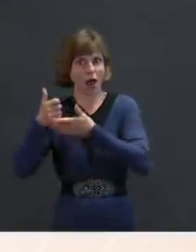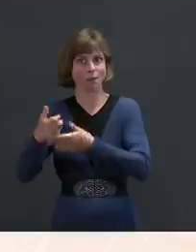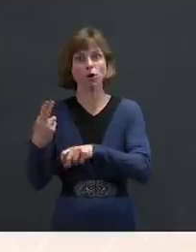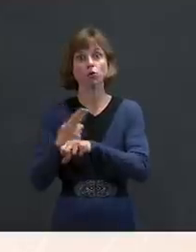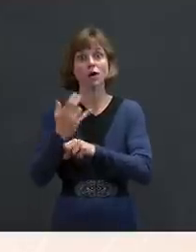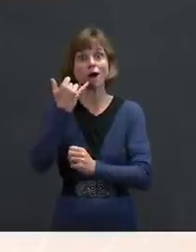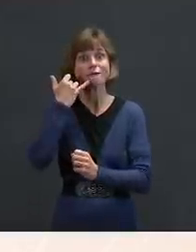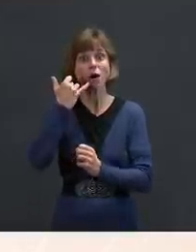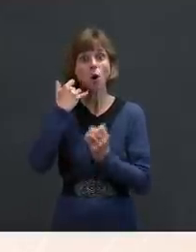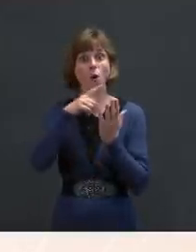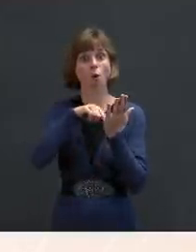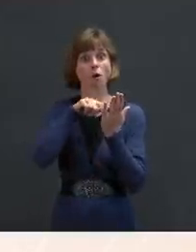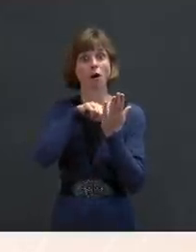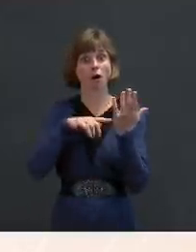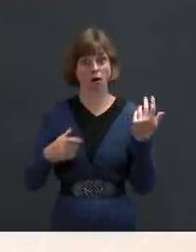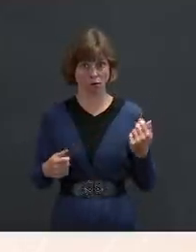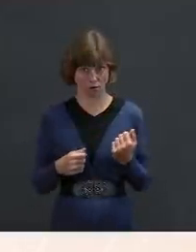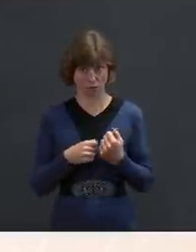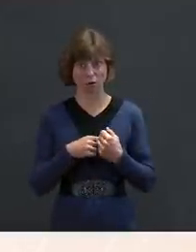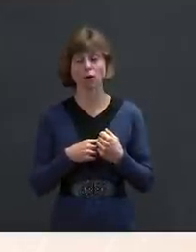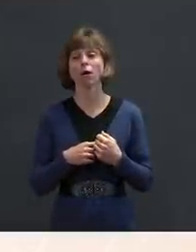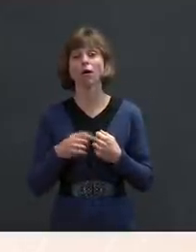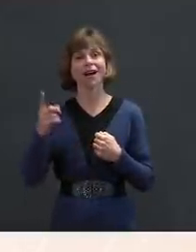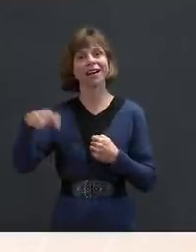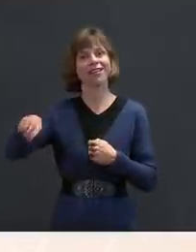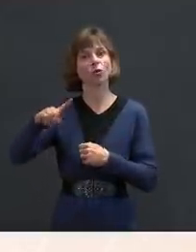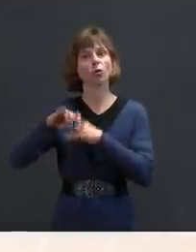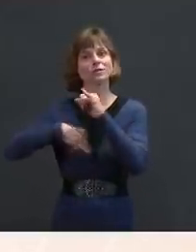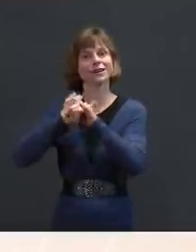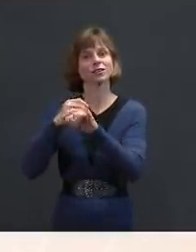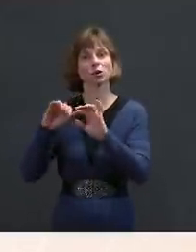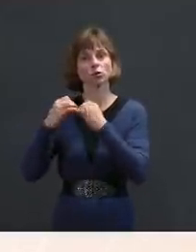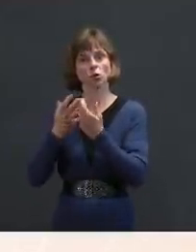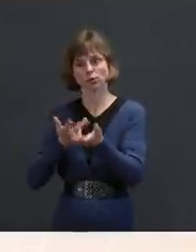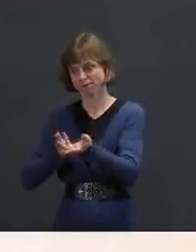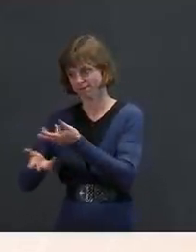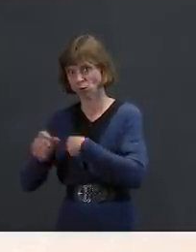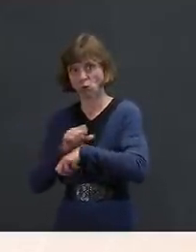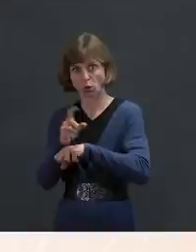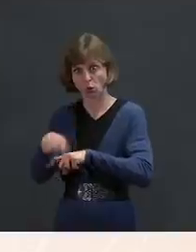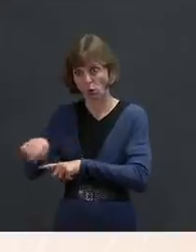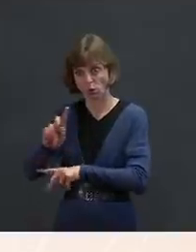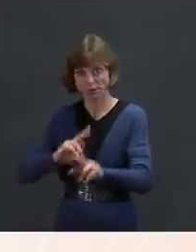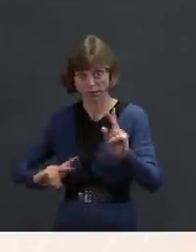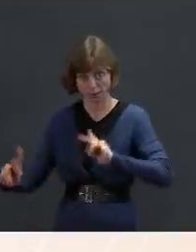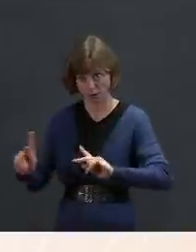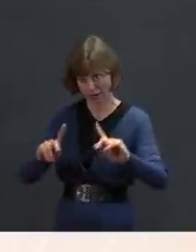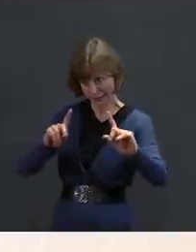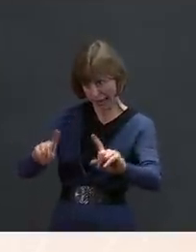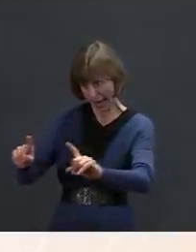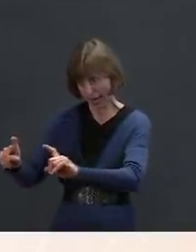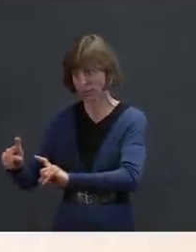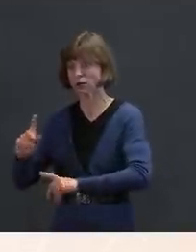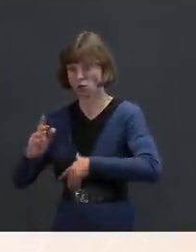The international organizations then work with those individuals to test them, process their cases,